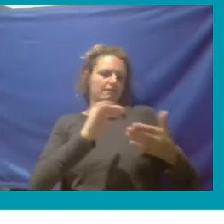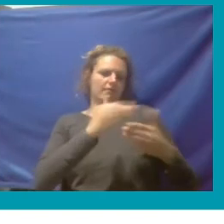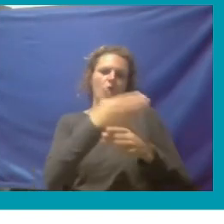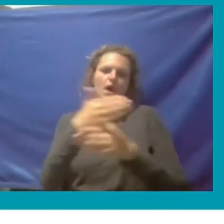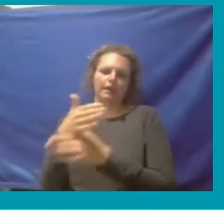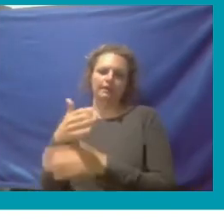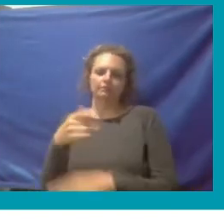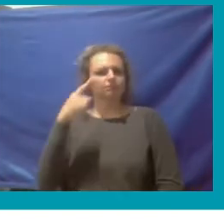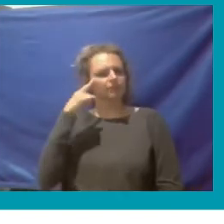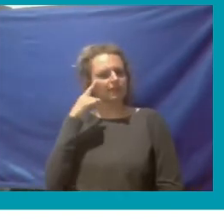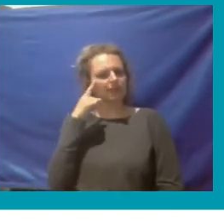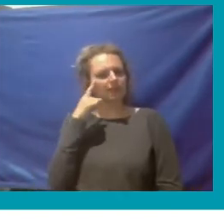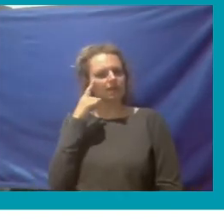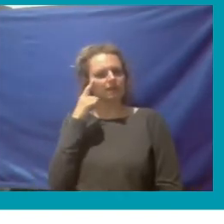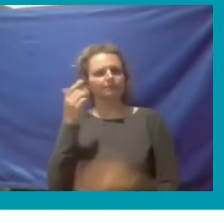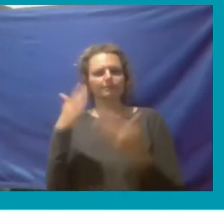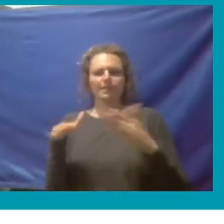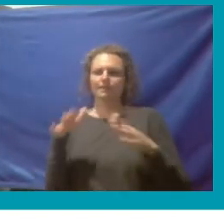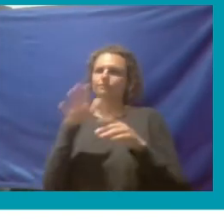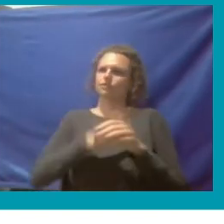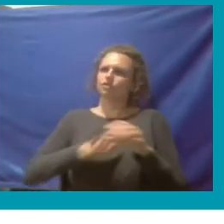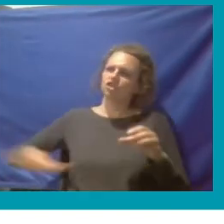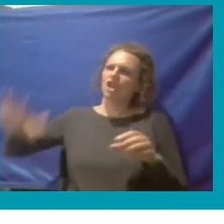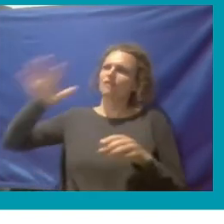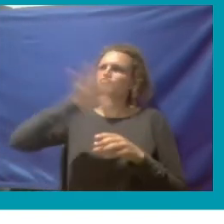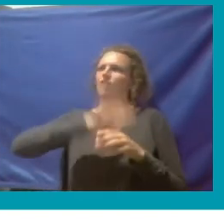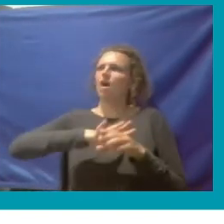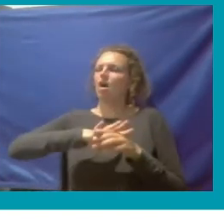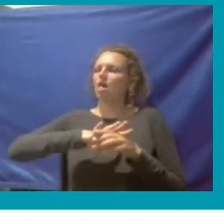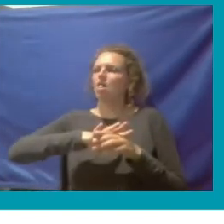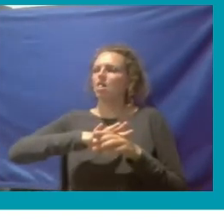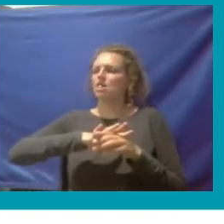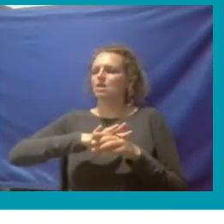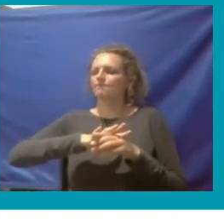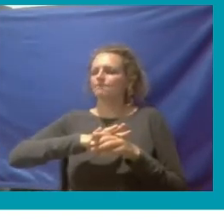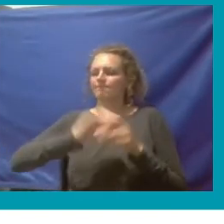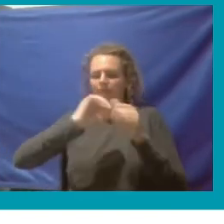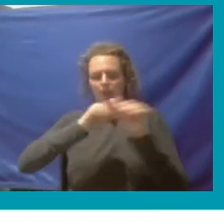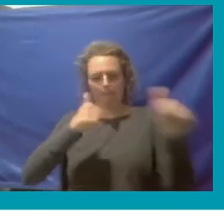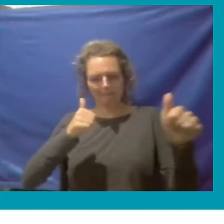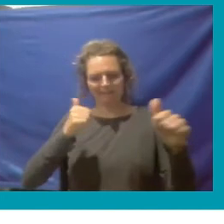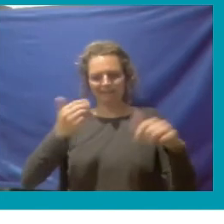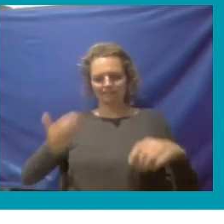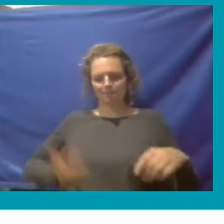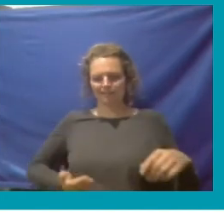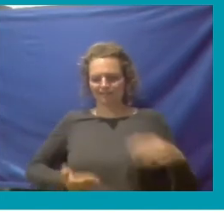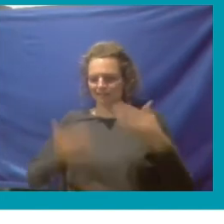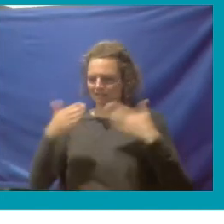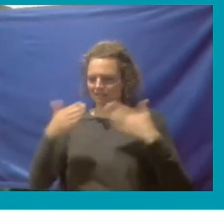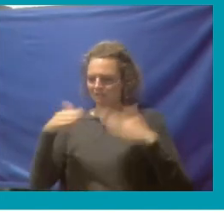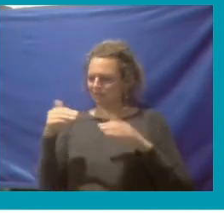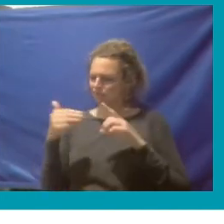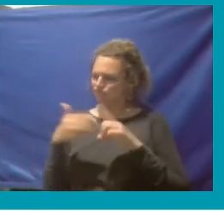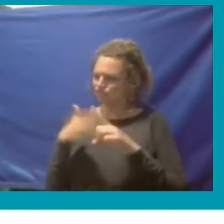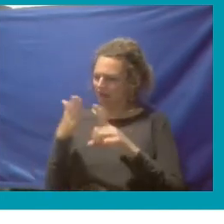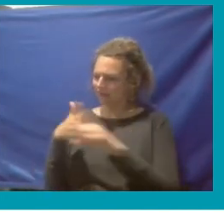Much bigger appetite from companies and businesses who are now recognising that there's a whole wealth of talent out there that maybe they've